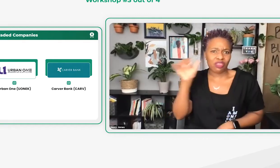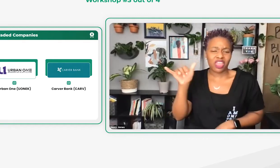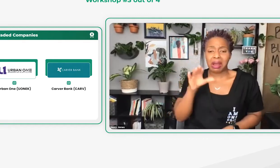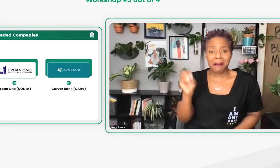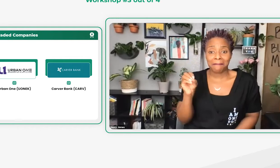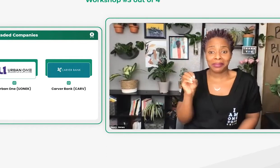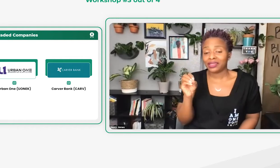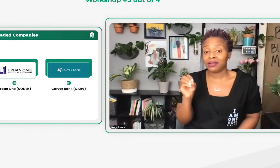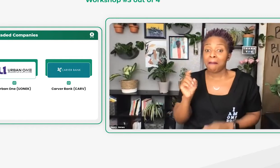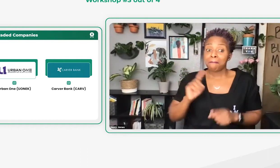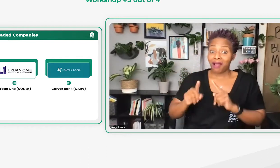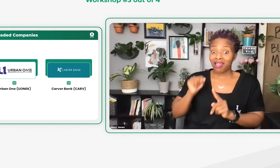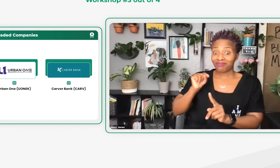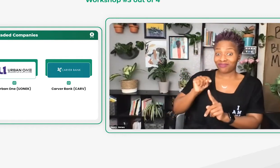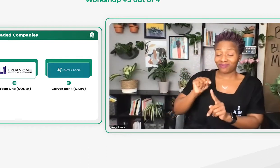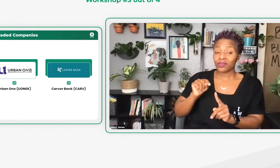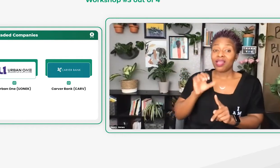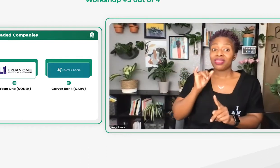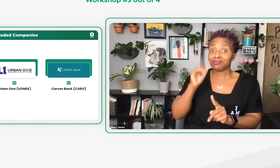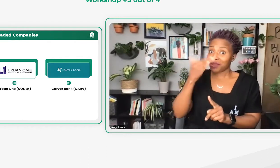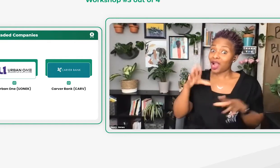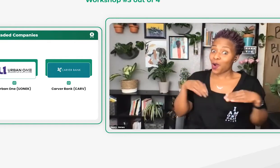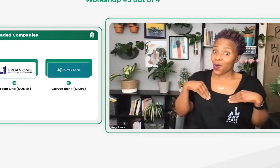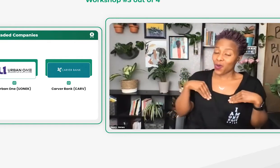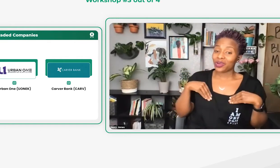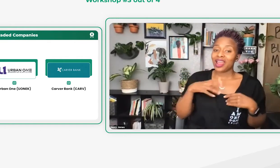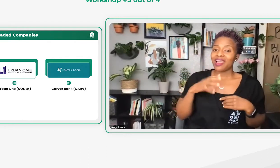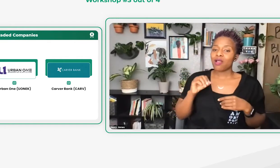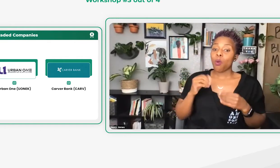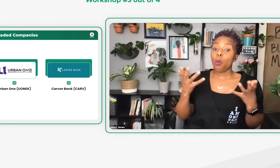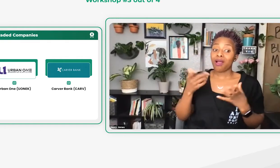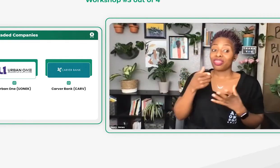Most people have not heard about this company, but it is black owned.